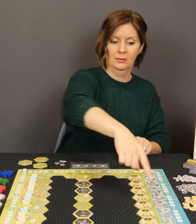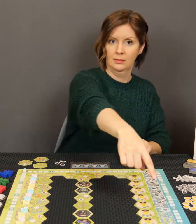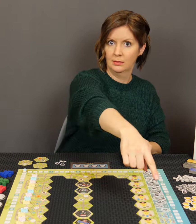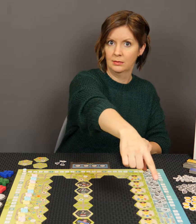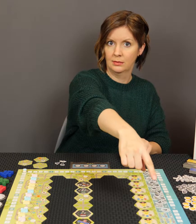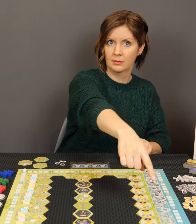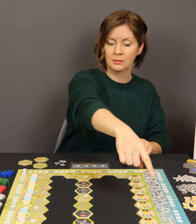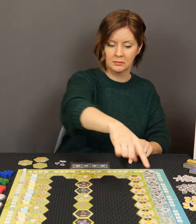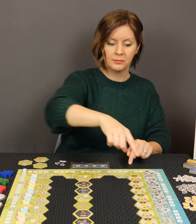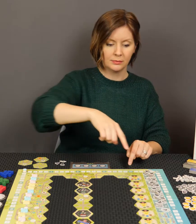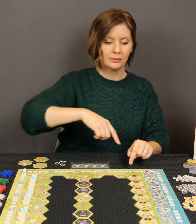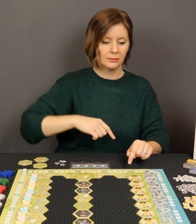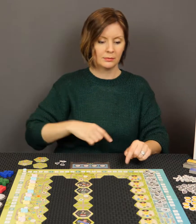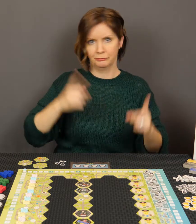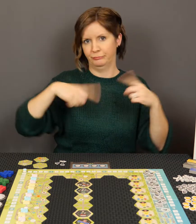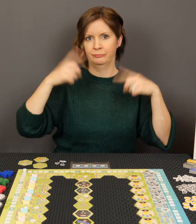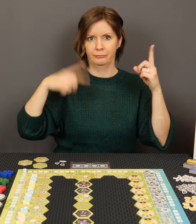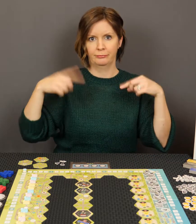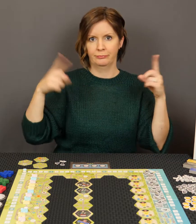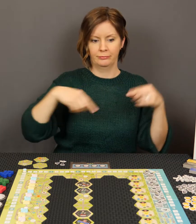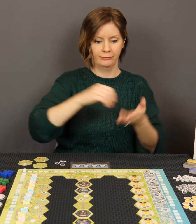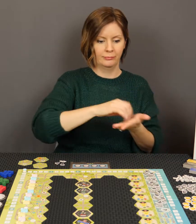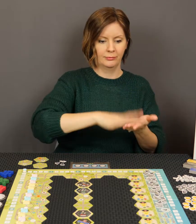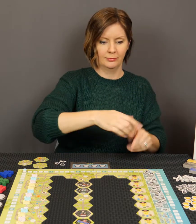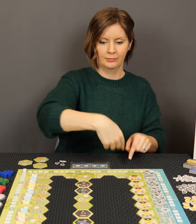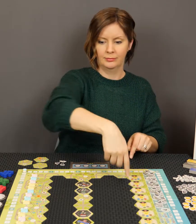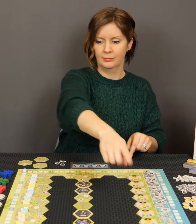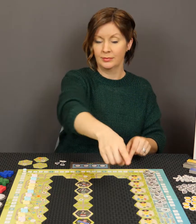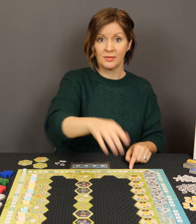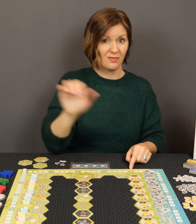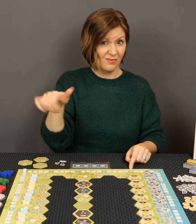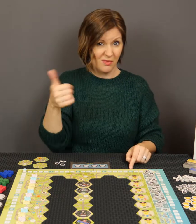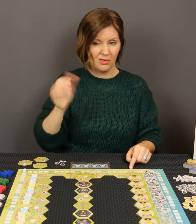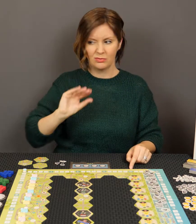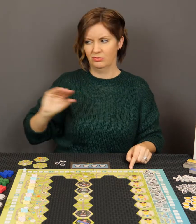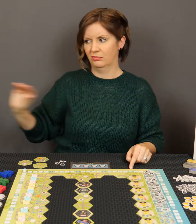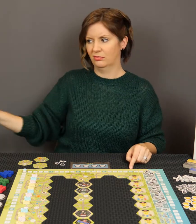Put down 8 of those tiles, randomly, on the side of the board.